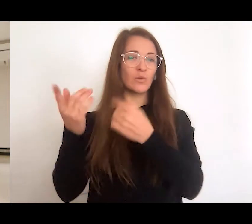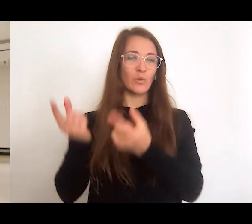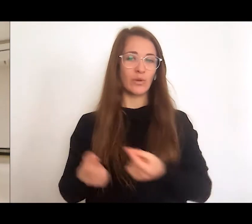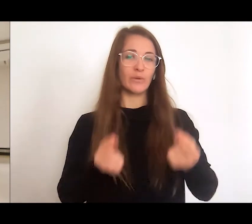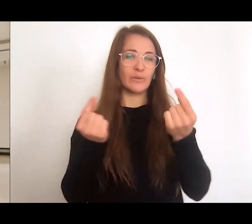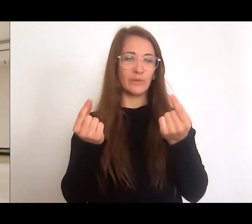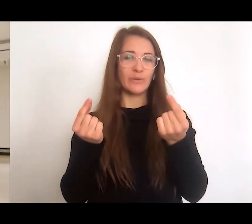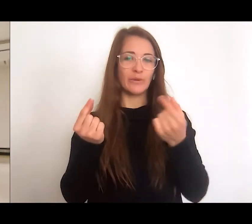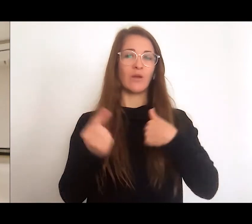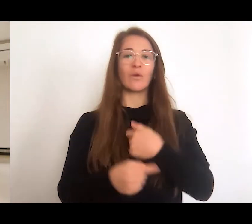ARE SOME OF THE THINGS THAT WE